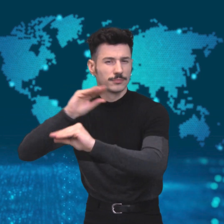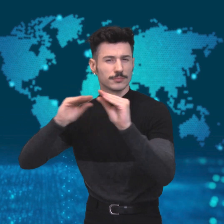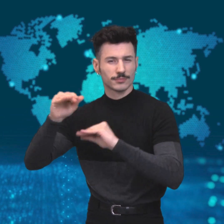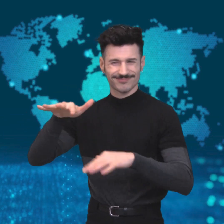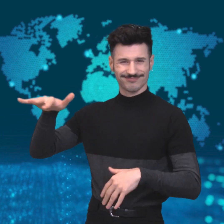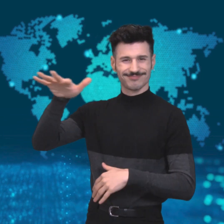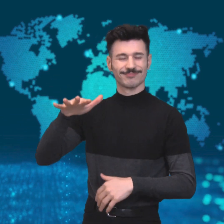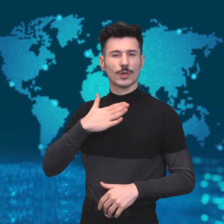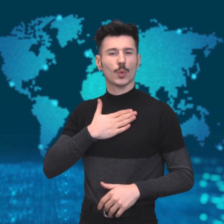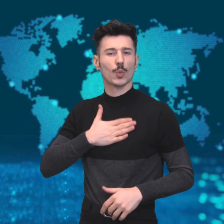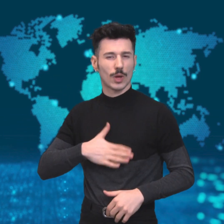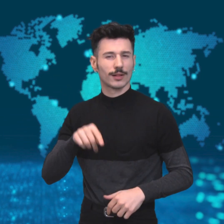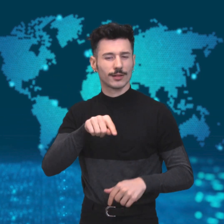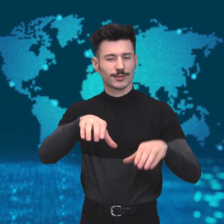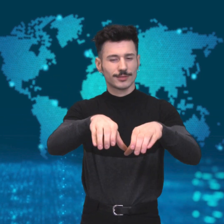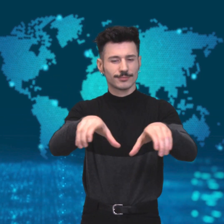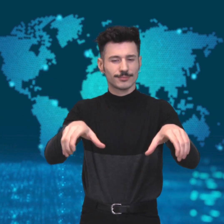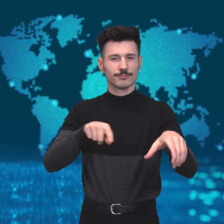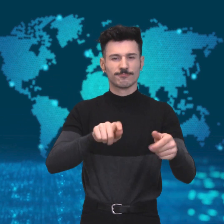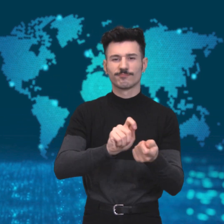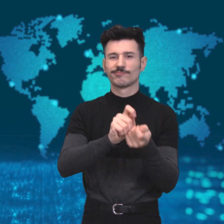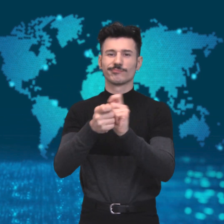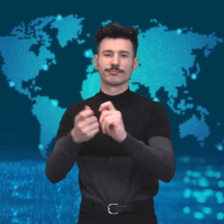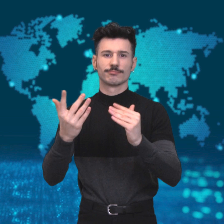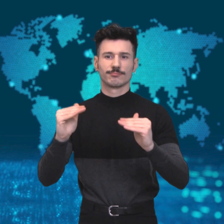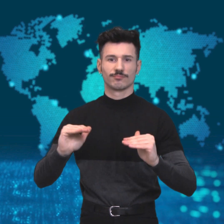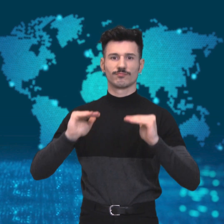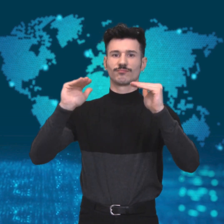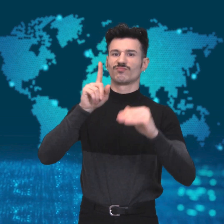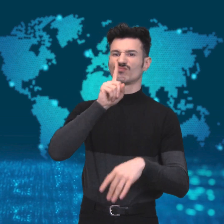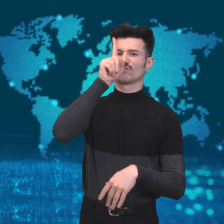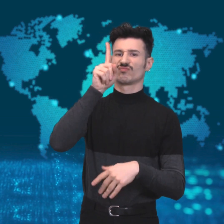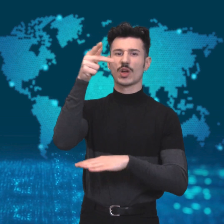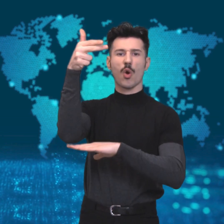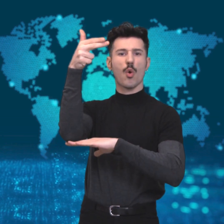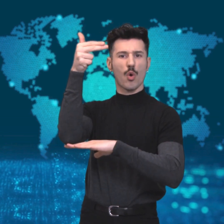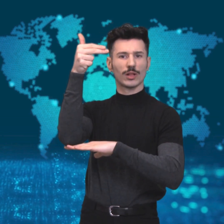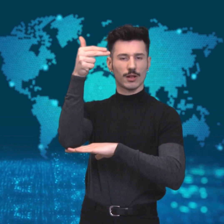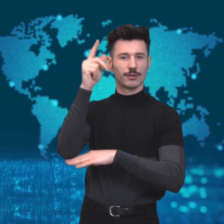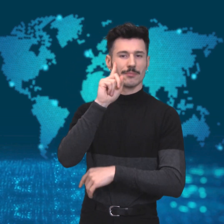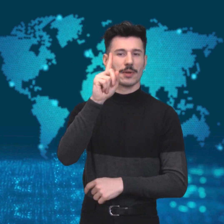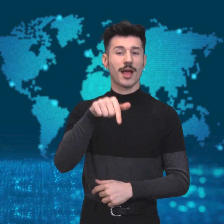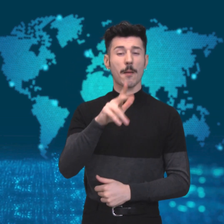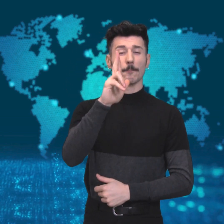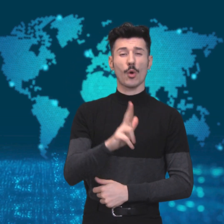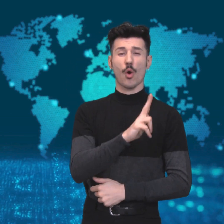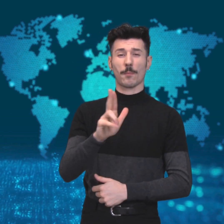be turned into a luxury hotel but Pope Francis had